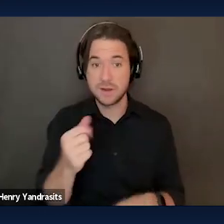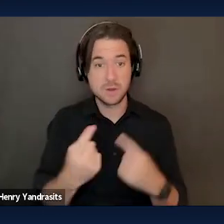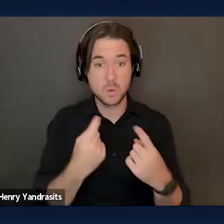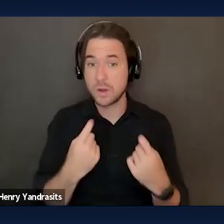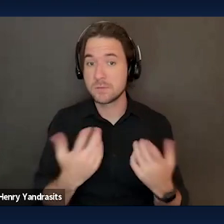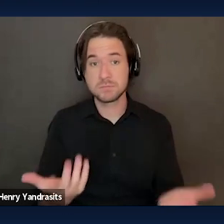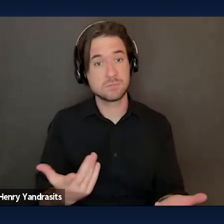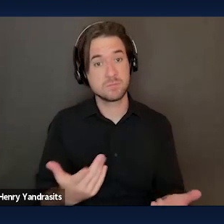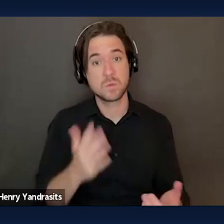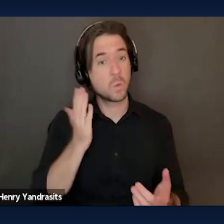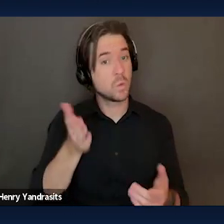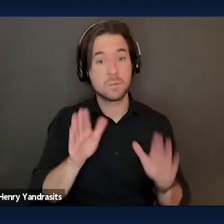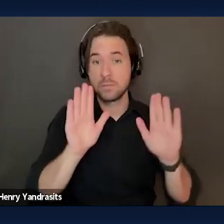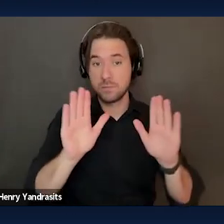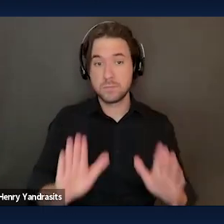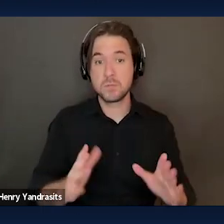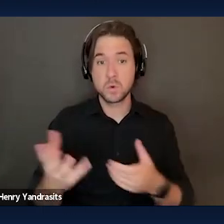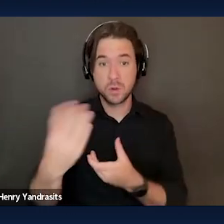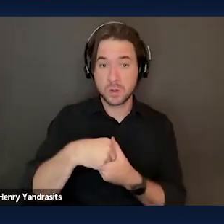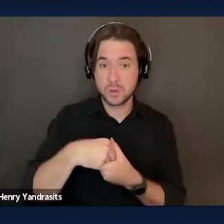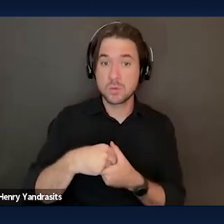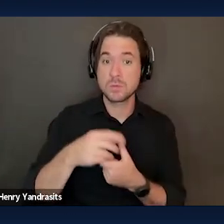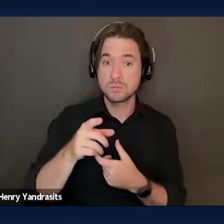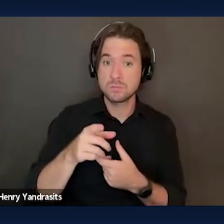Uh, it would be great. to include.